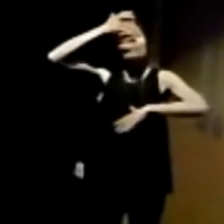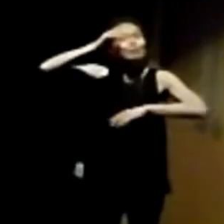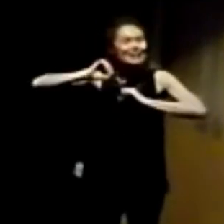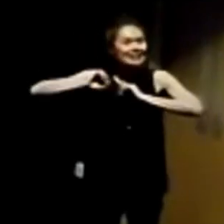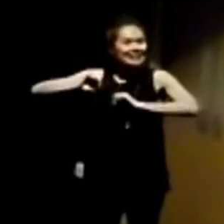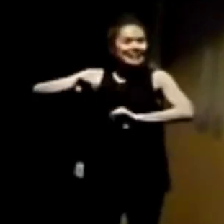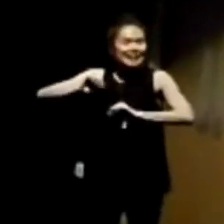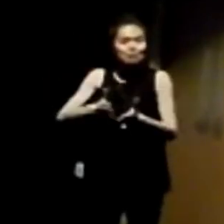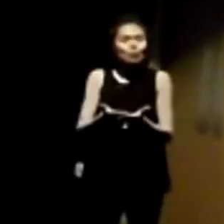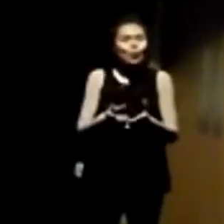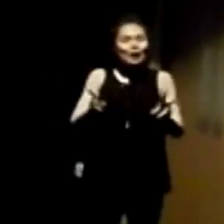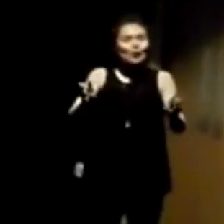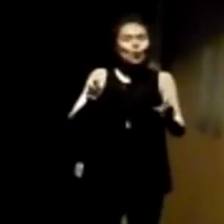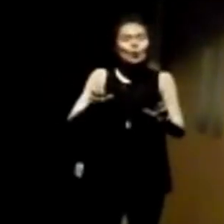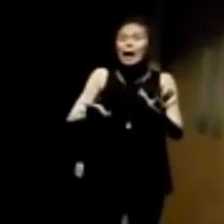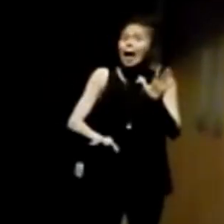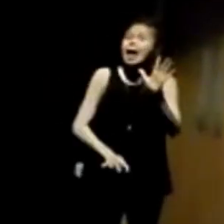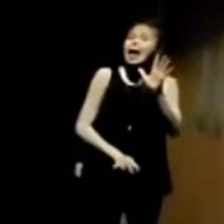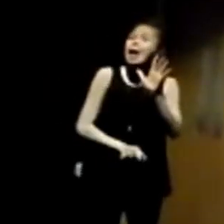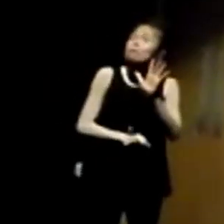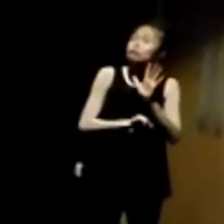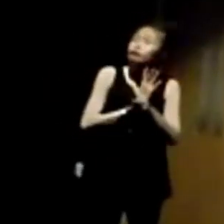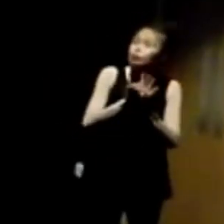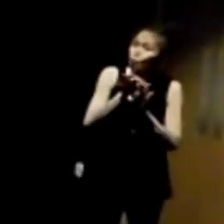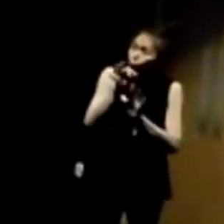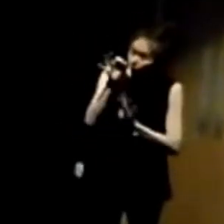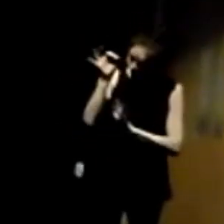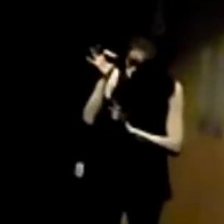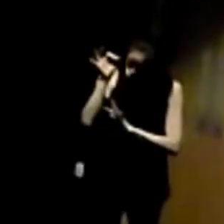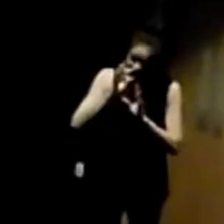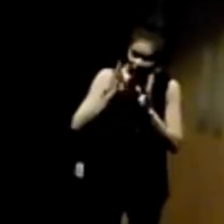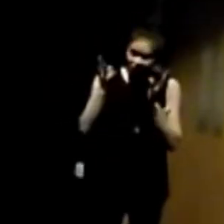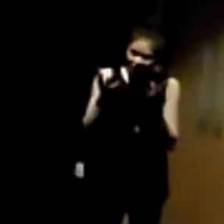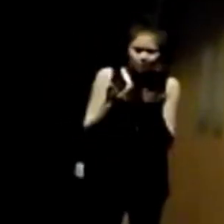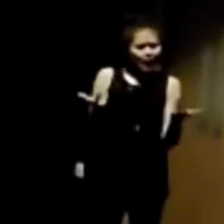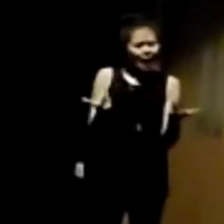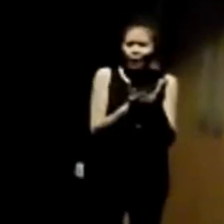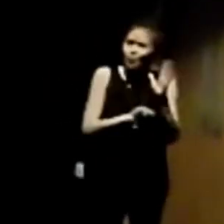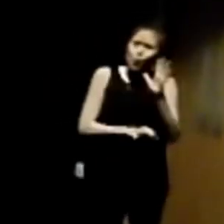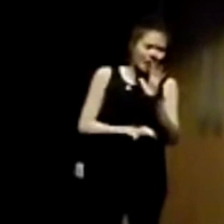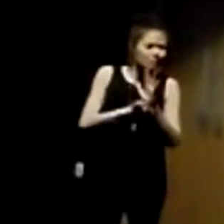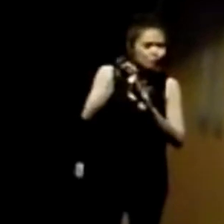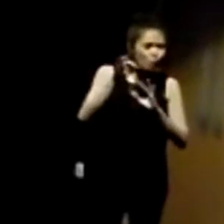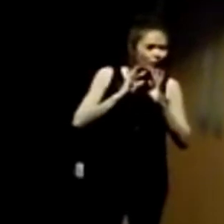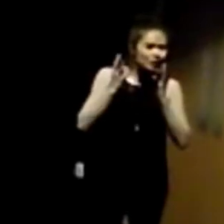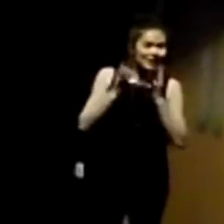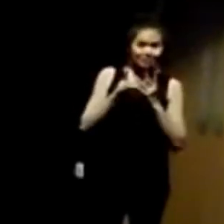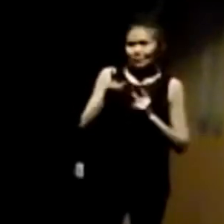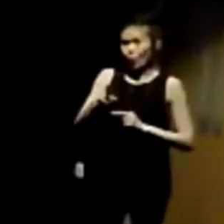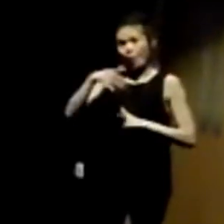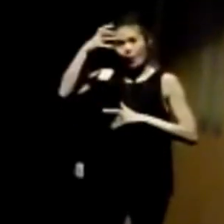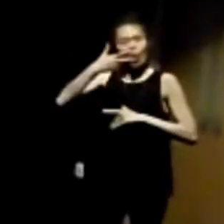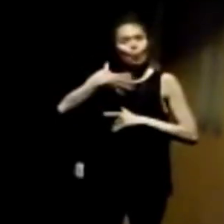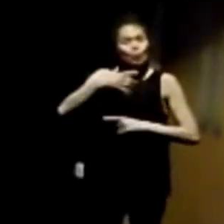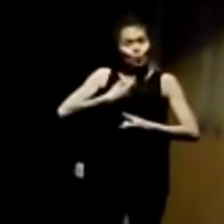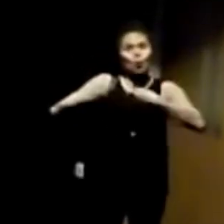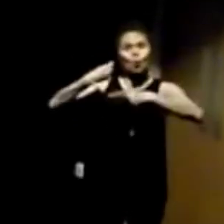and so that's why he's going back with Will-AI-am Shakespeare, back to 1606 to get some insights for his book.